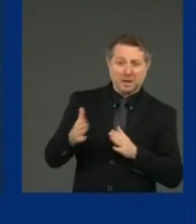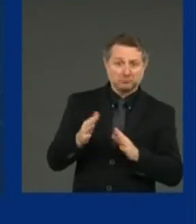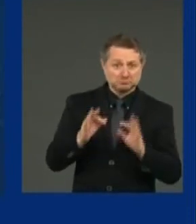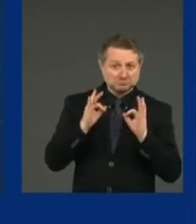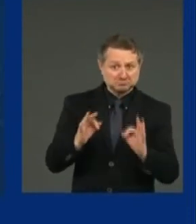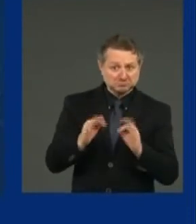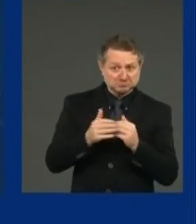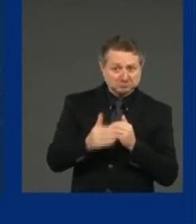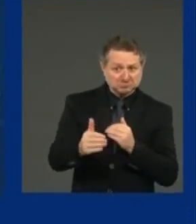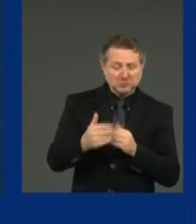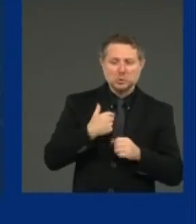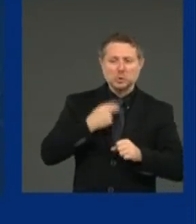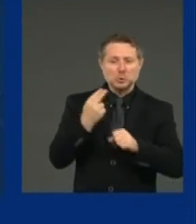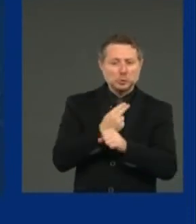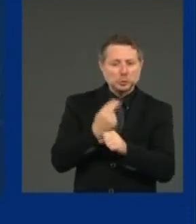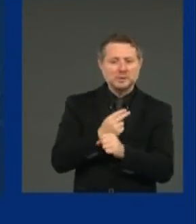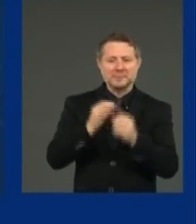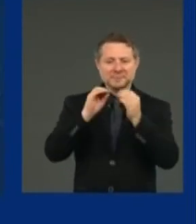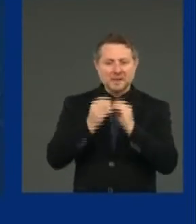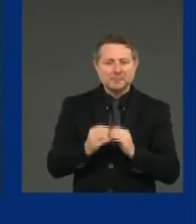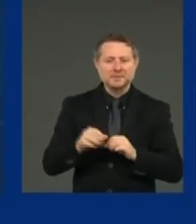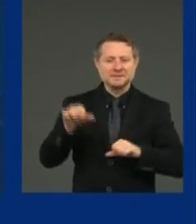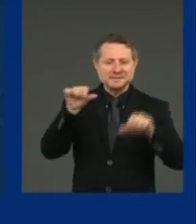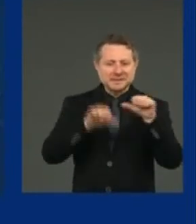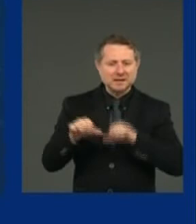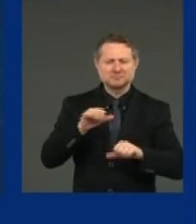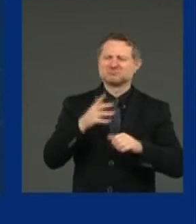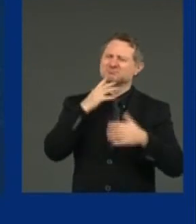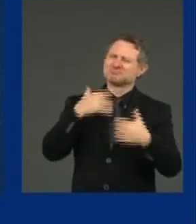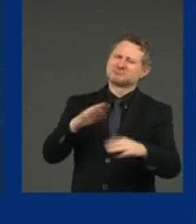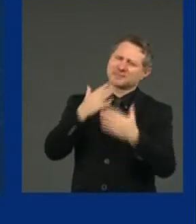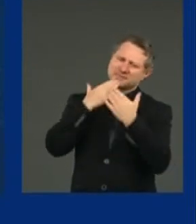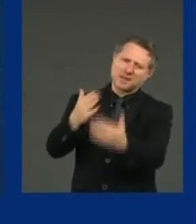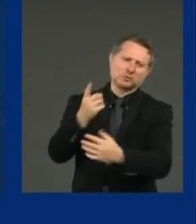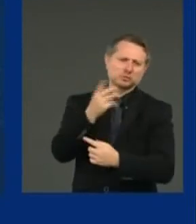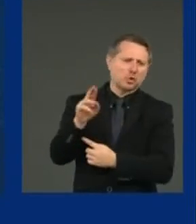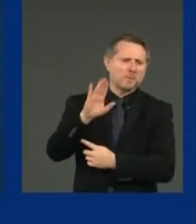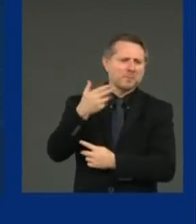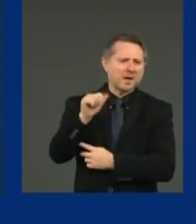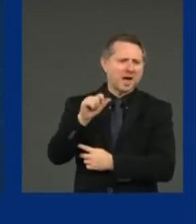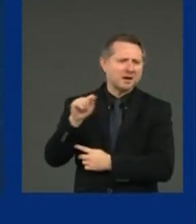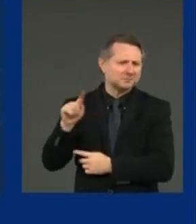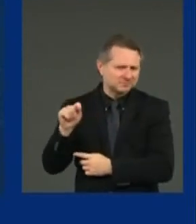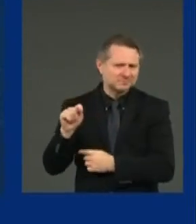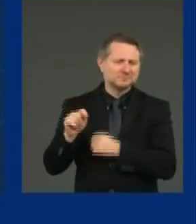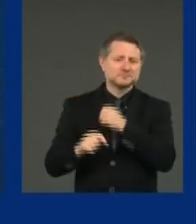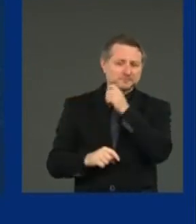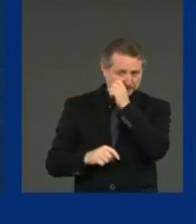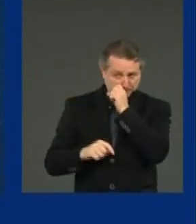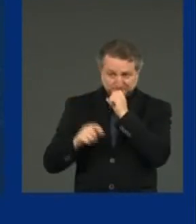I WANT TO MAKE SURE THAT WHAT WE ARE DOING IS THE BEST INFORMED APPROACH. SO I WANT TO THANK THE DOCTOR